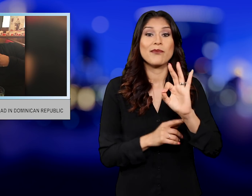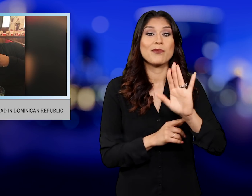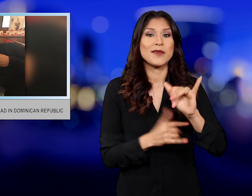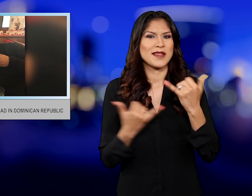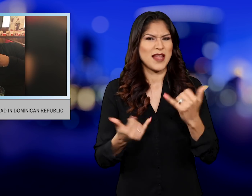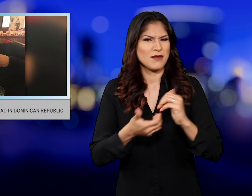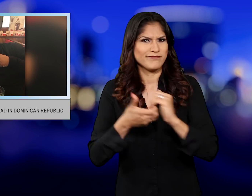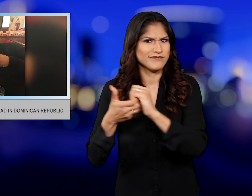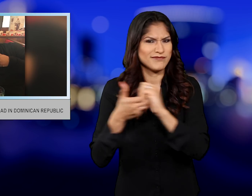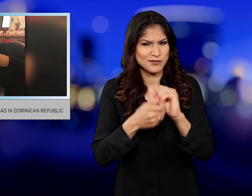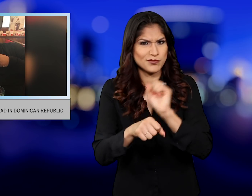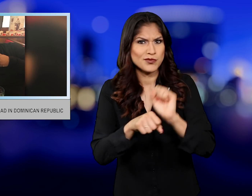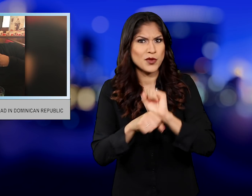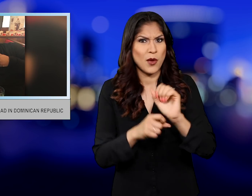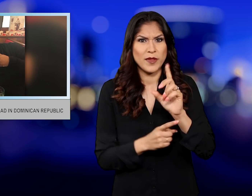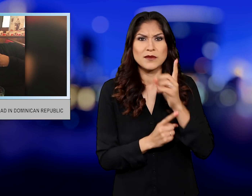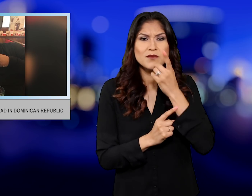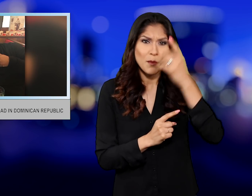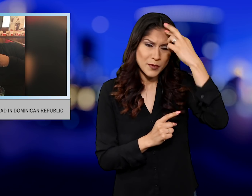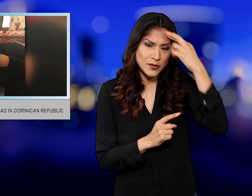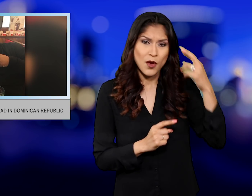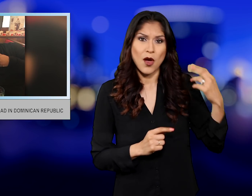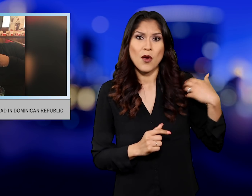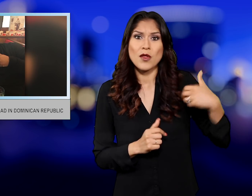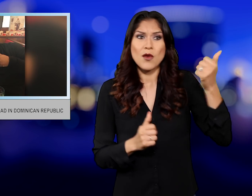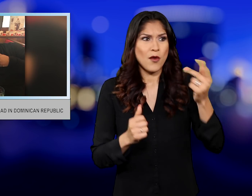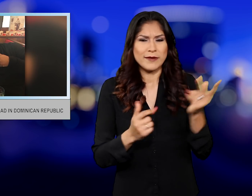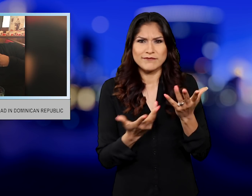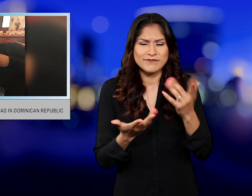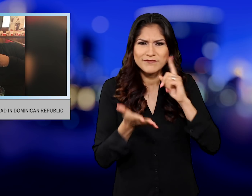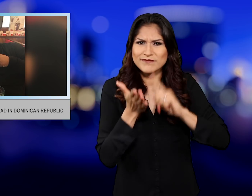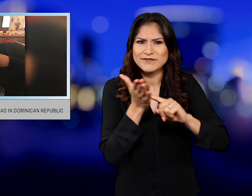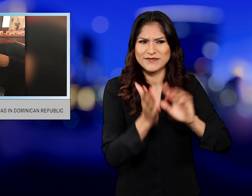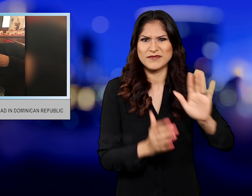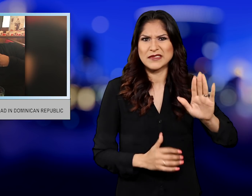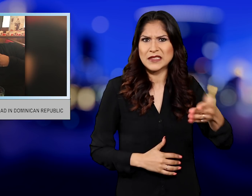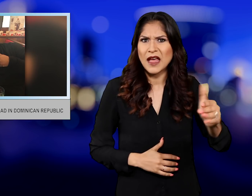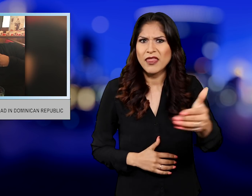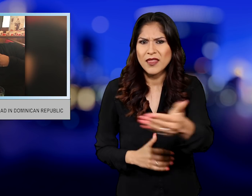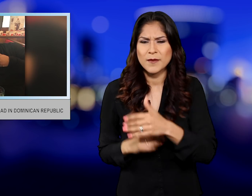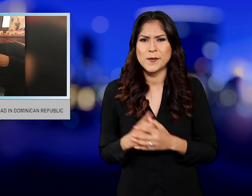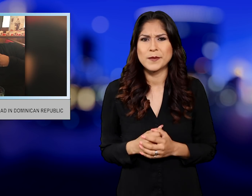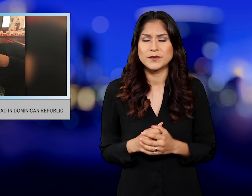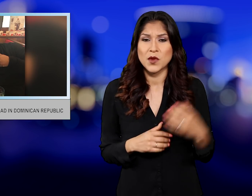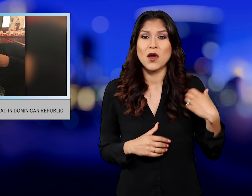The FBI is now working with Dominican authorities to investigate the death.